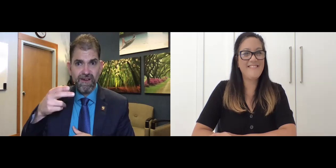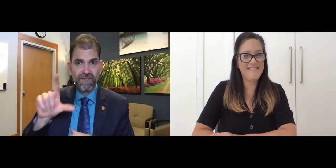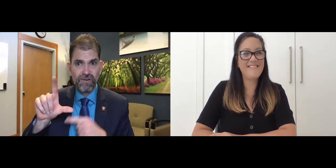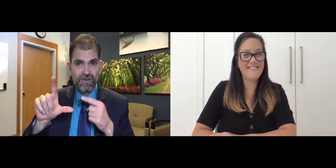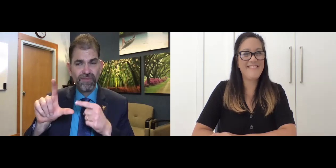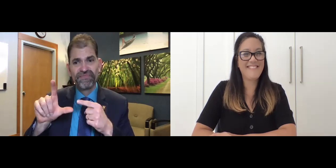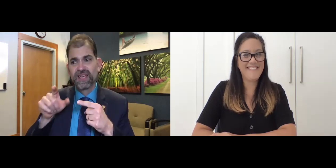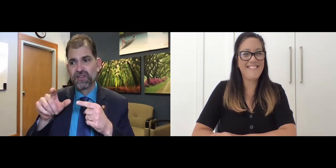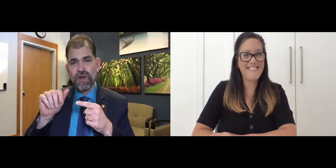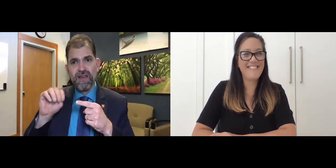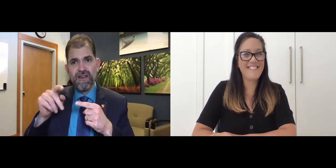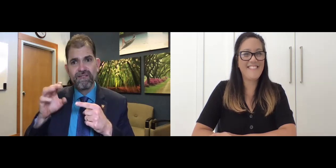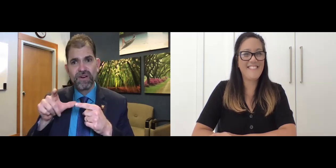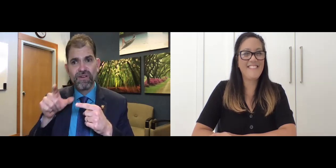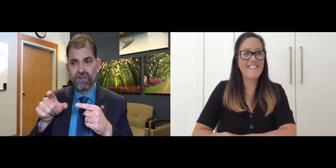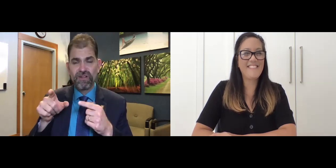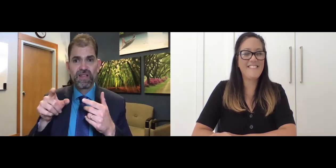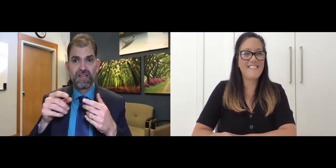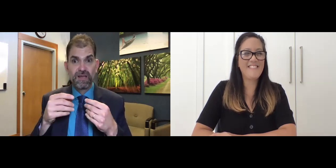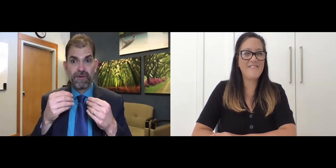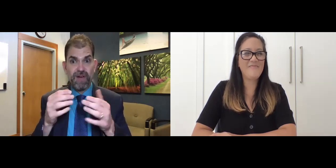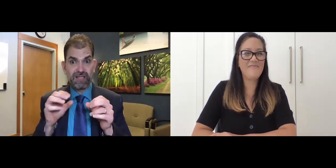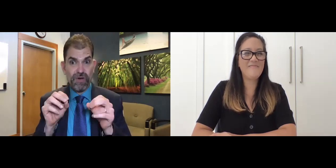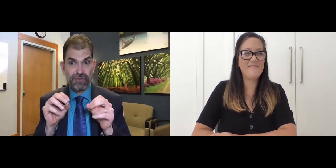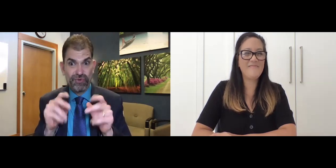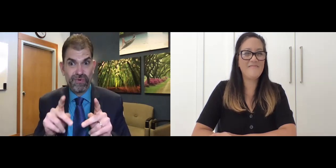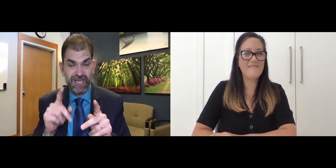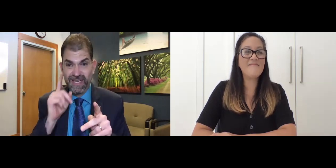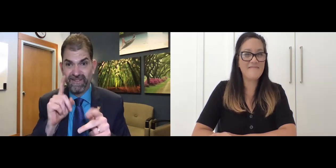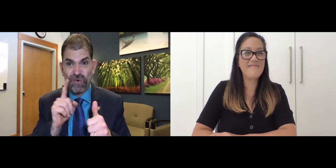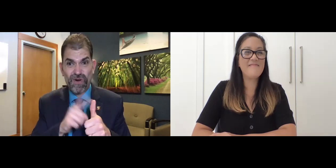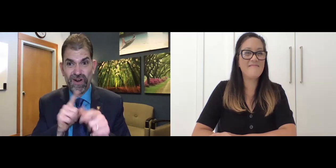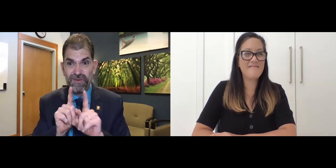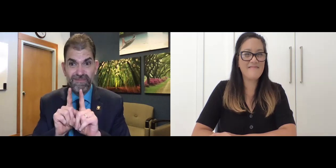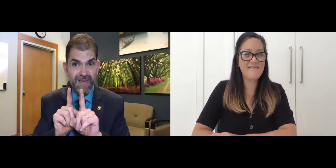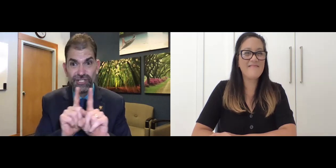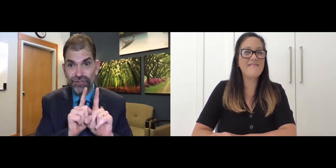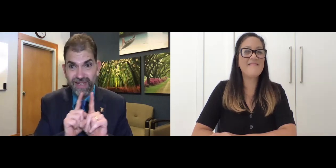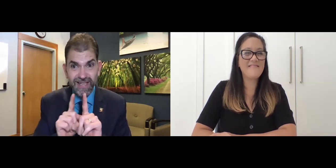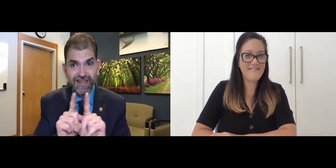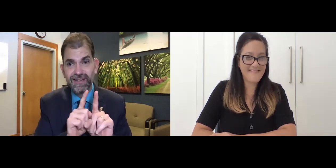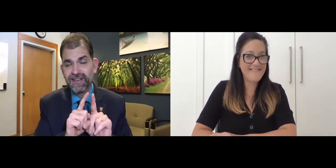AMPHL. So AMPHL provides a lot of opportunities for people to get